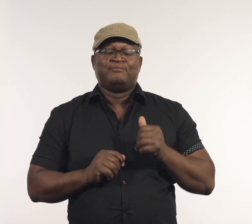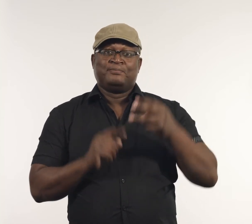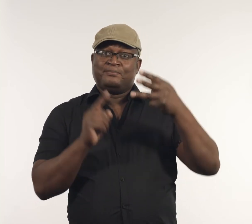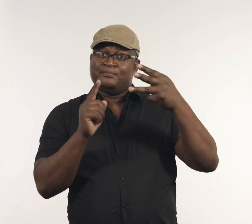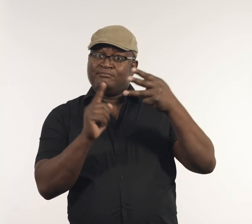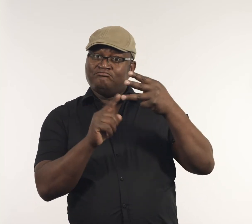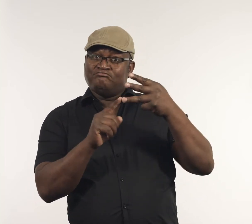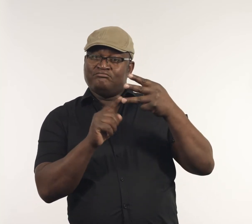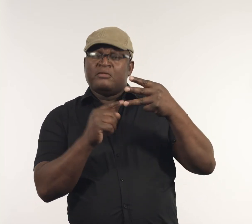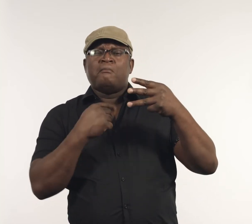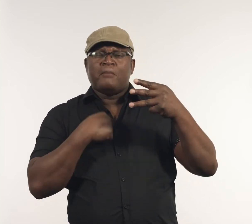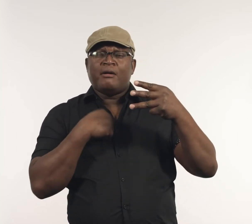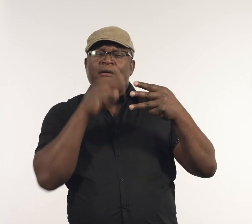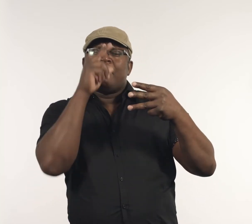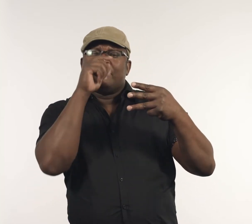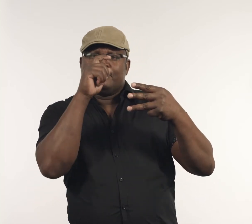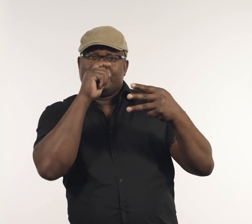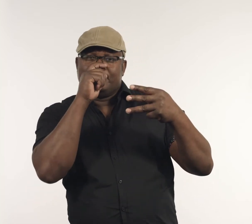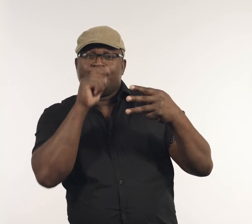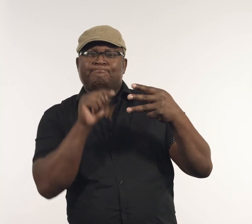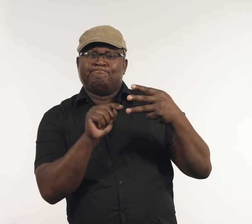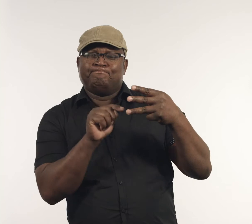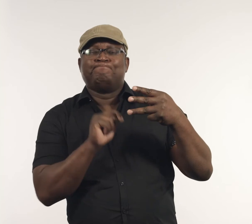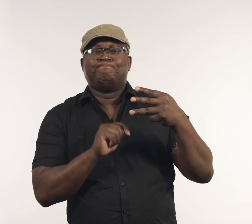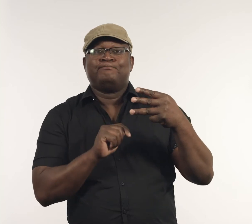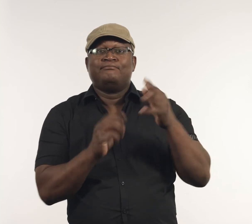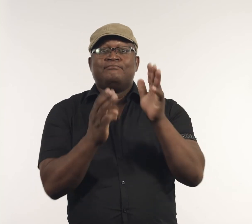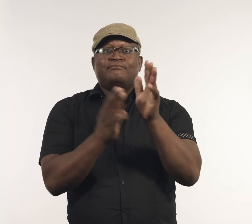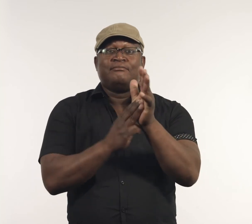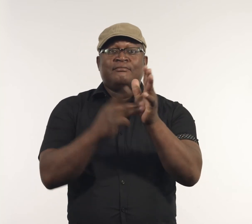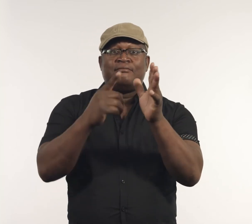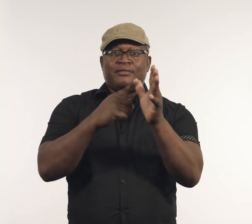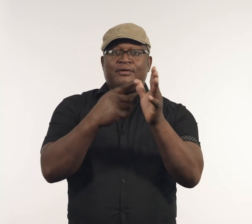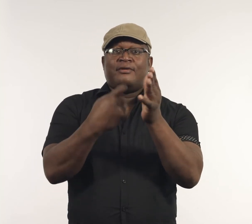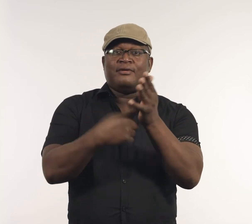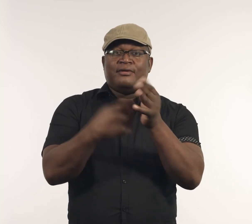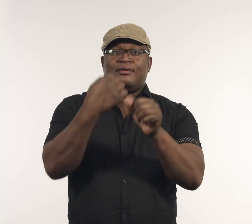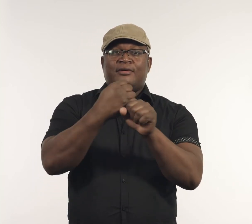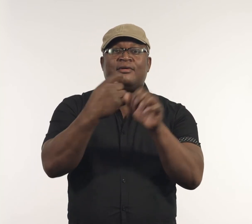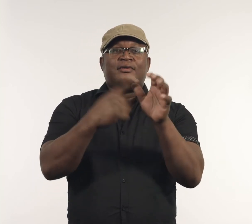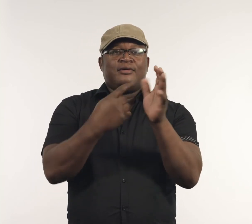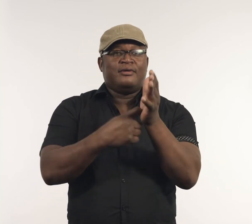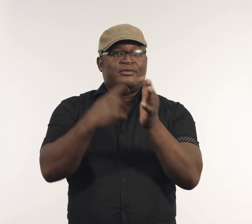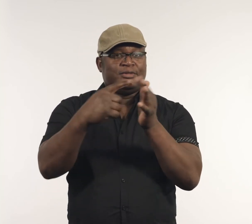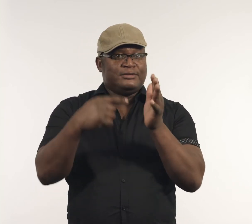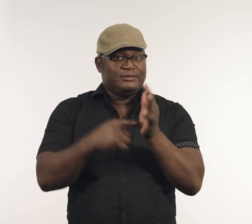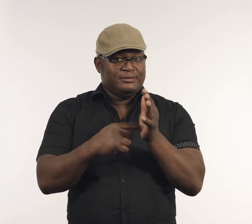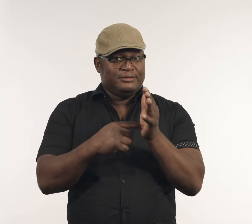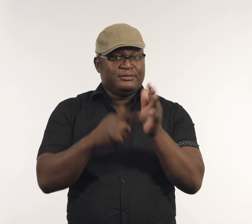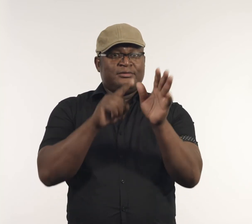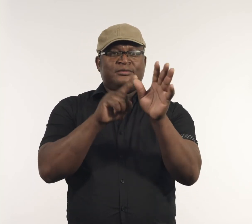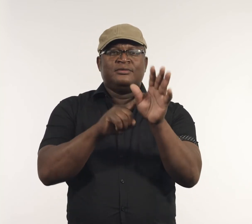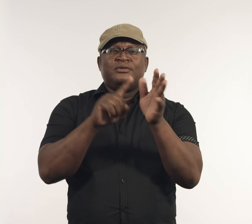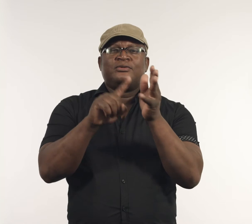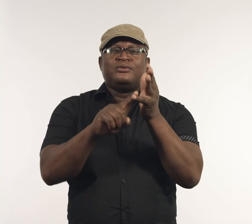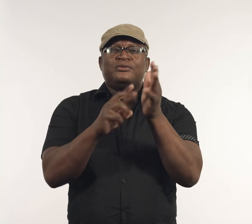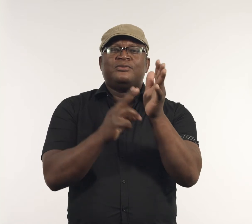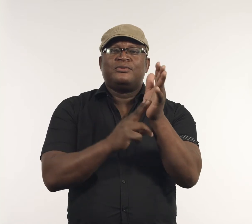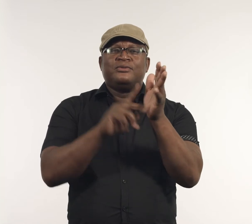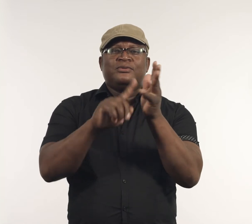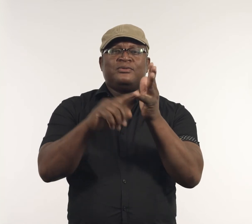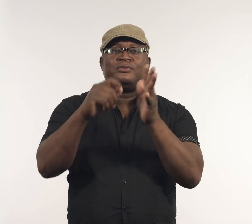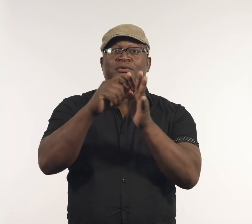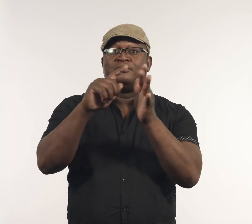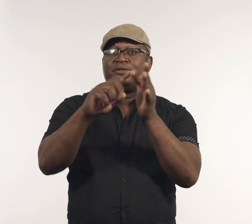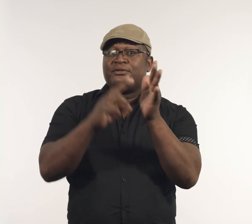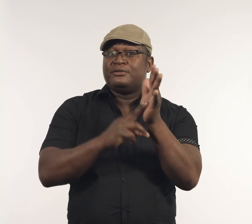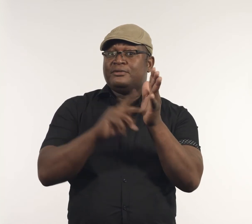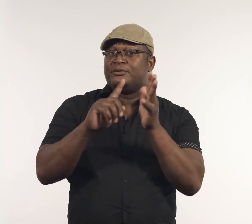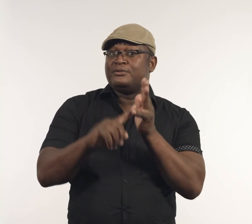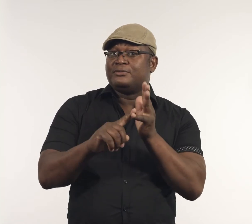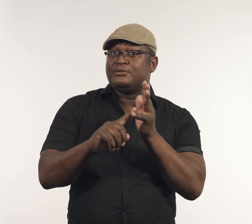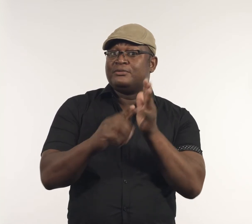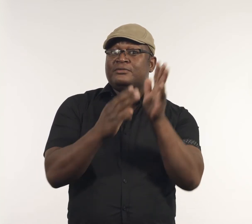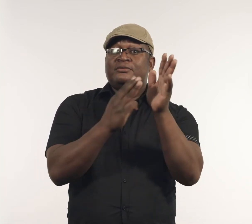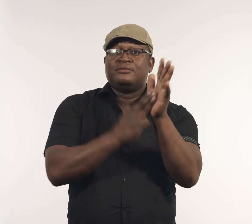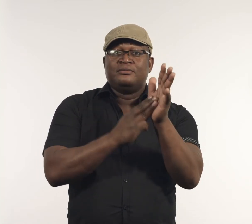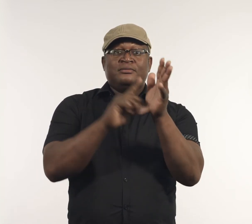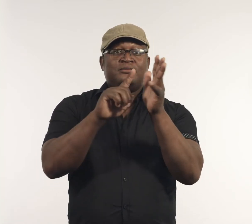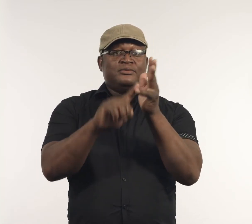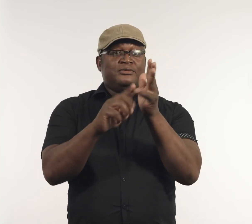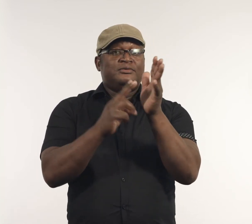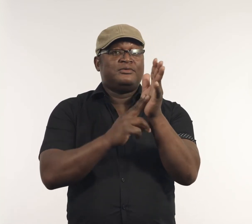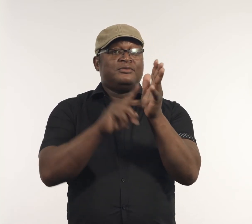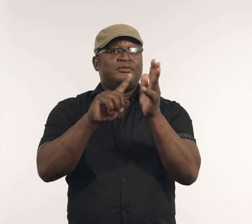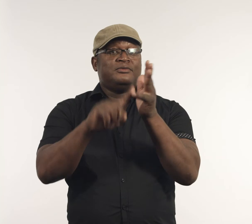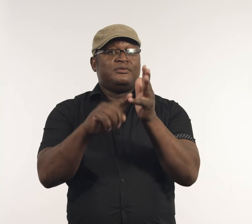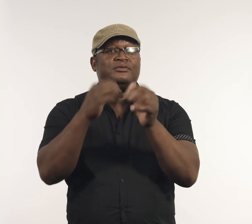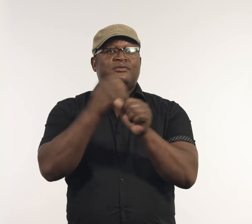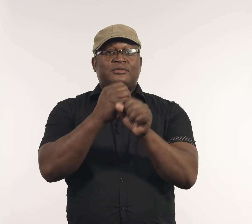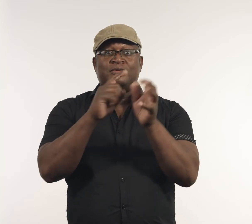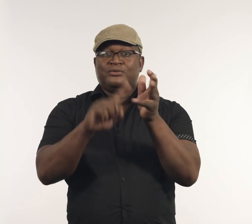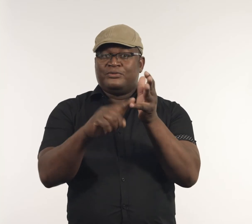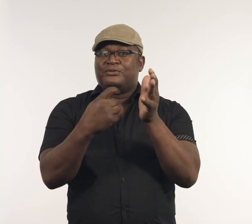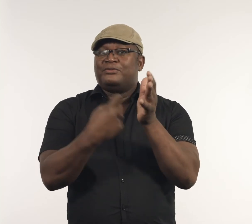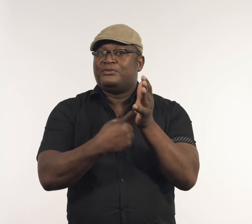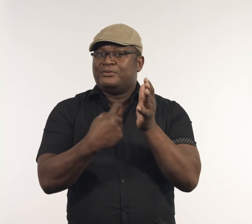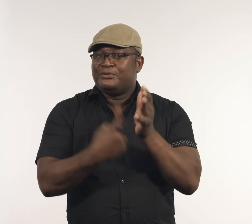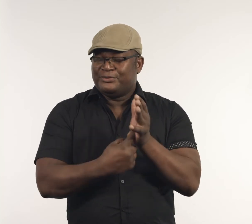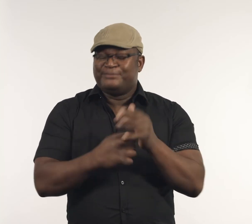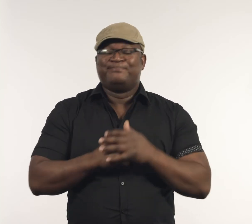and my little youngest sister called Margaret Yunupiŋu Munuŋgurr.